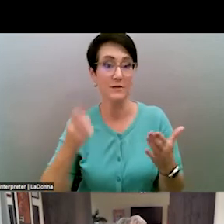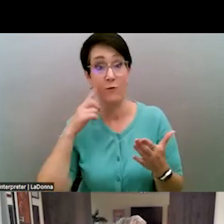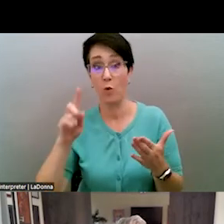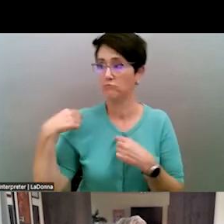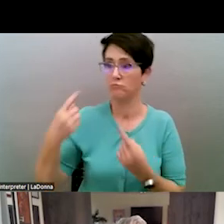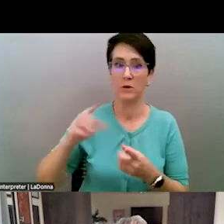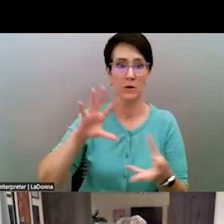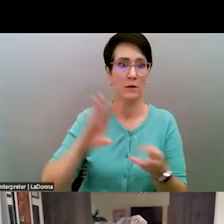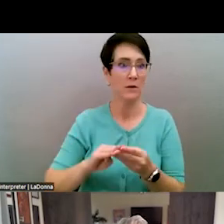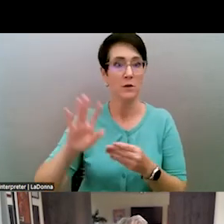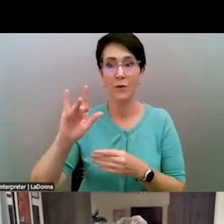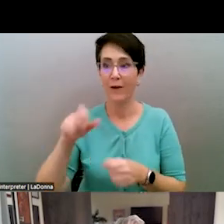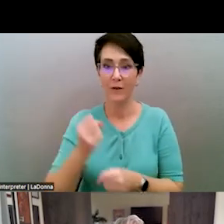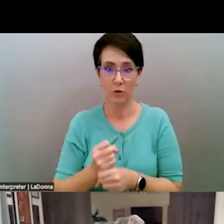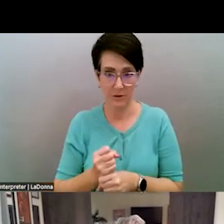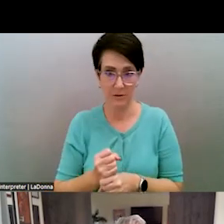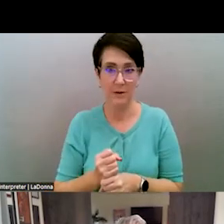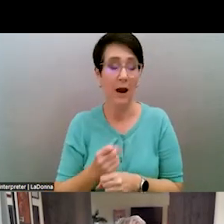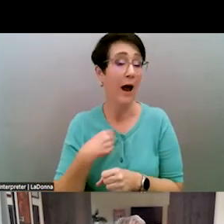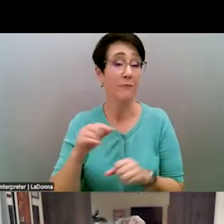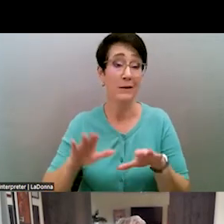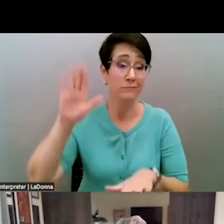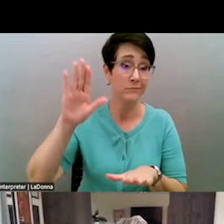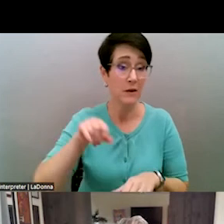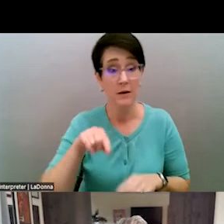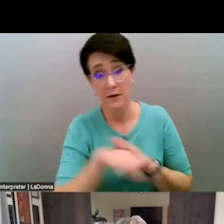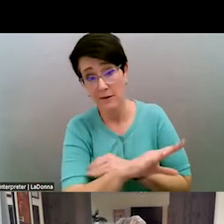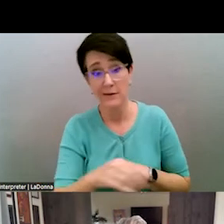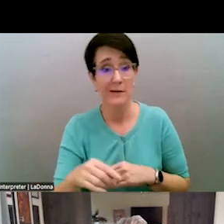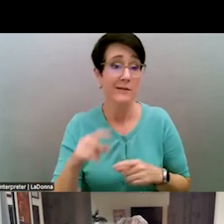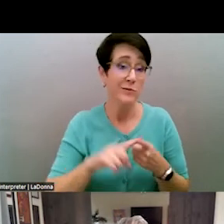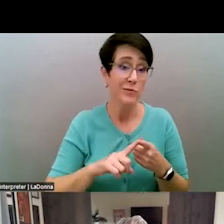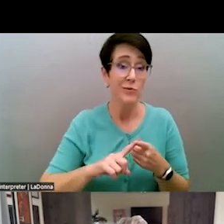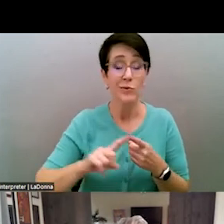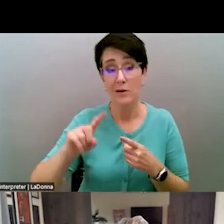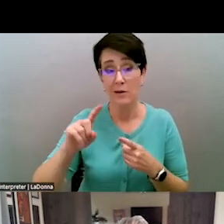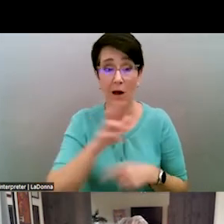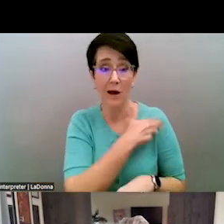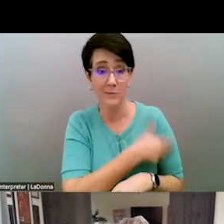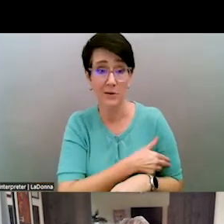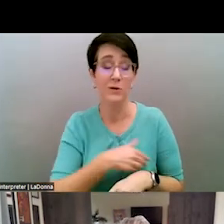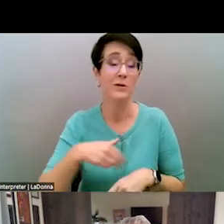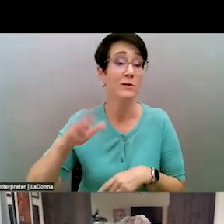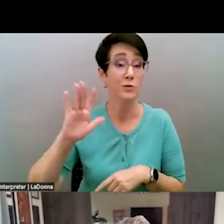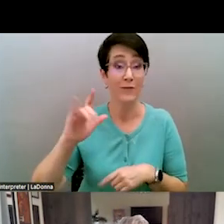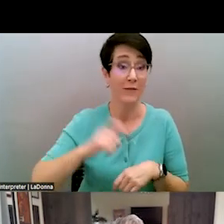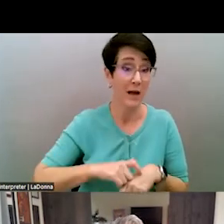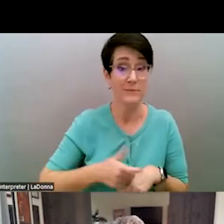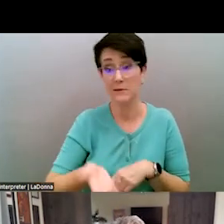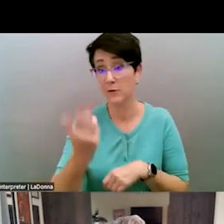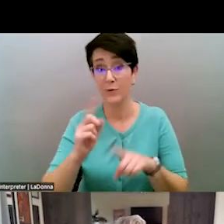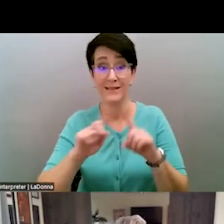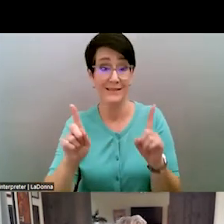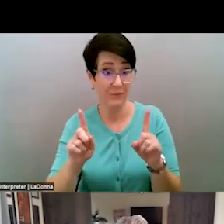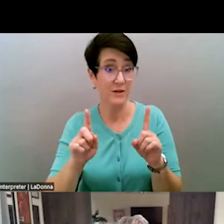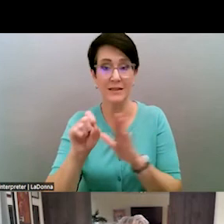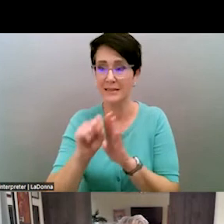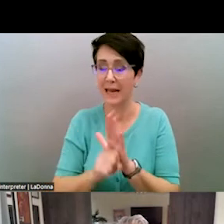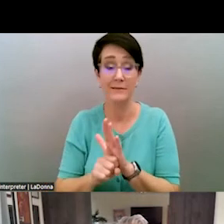PETITIONED 12 TIMES IN THREE DIFFERENT STATES. ALL OF THOSE TIMES BROUGHT BY POLICE OFFICERS. TWICE,